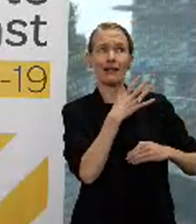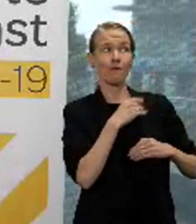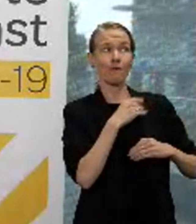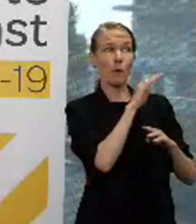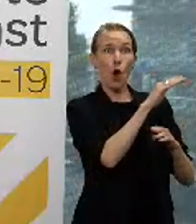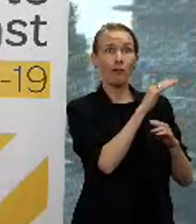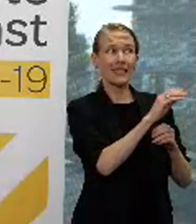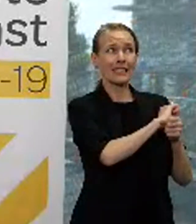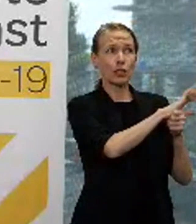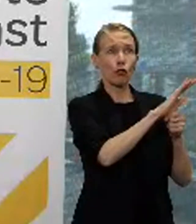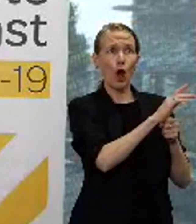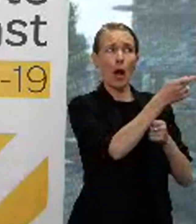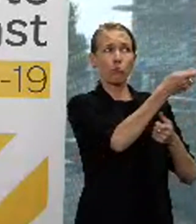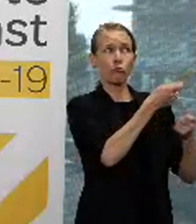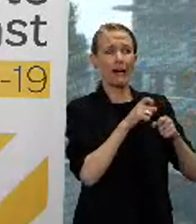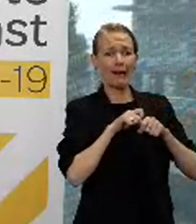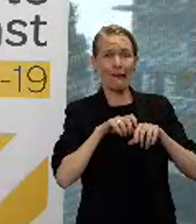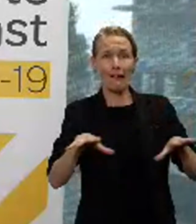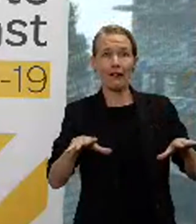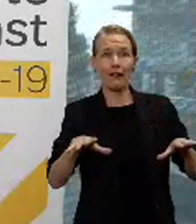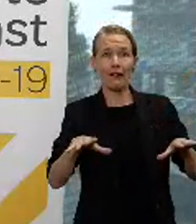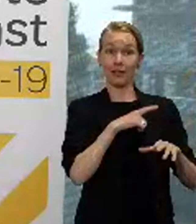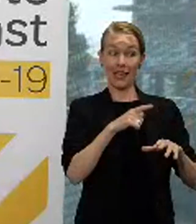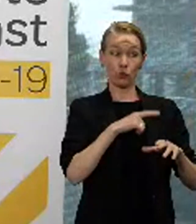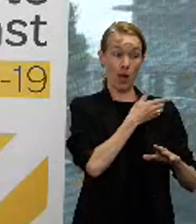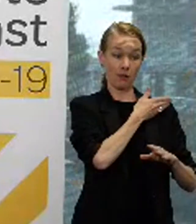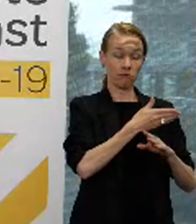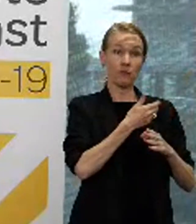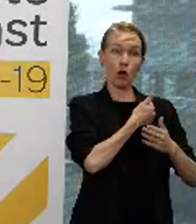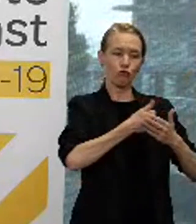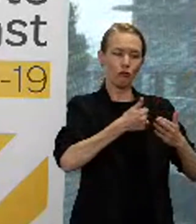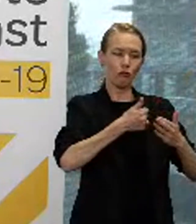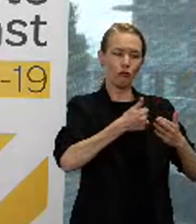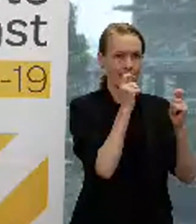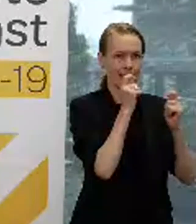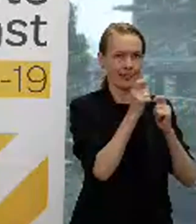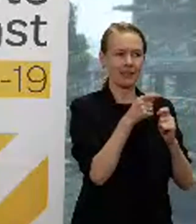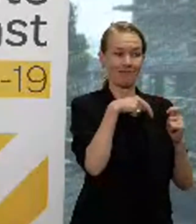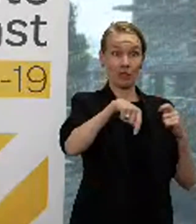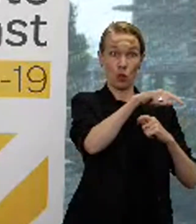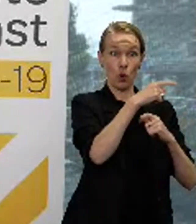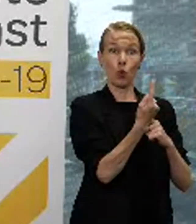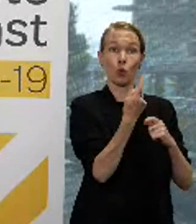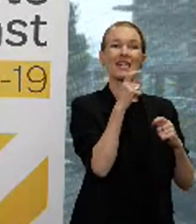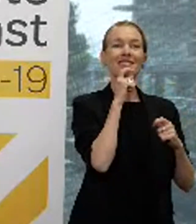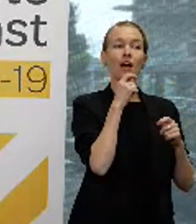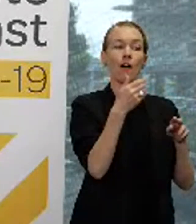And that is why we have regularized routine testing for many people working at our borders